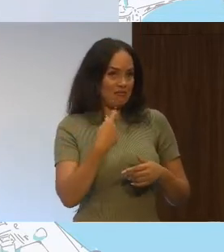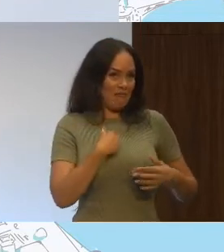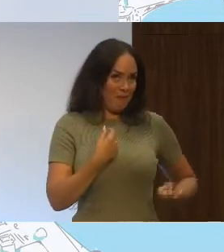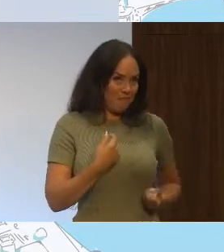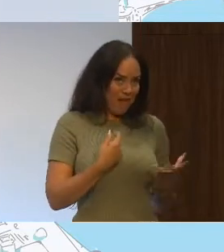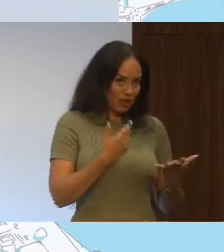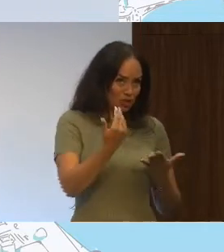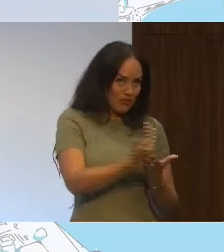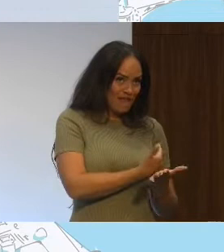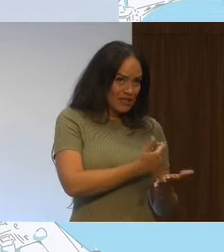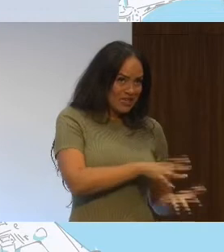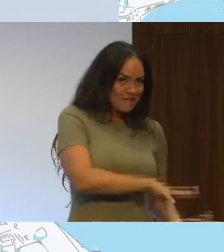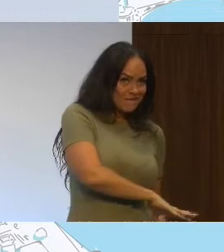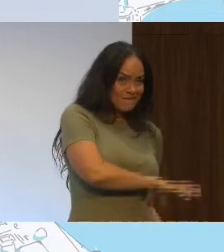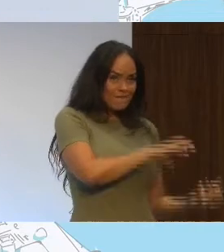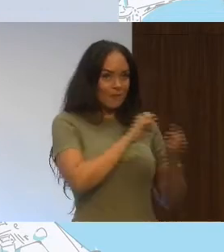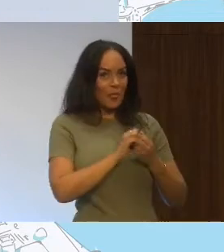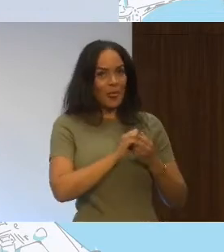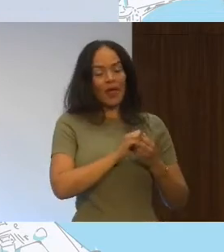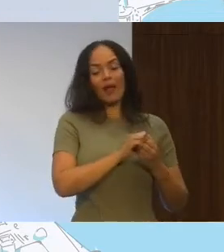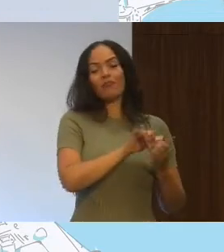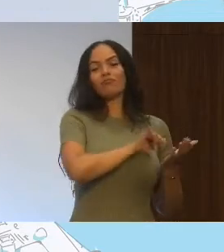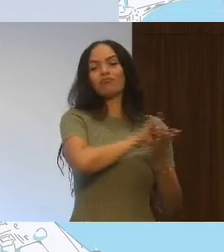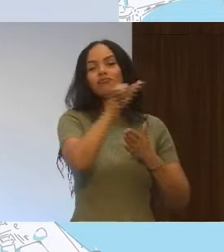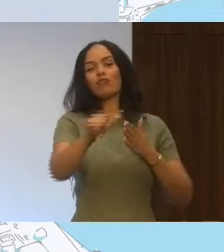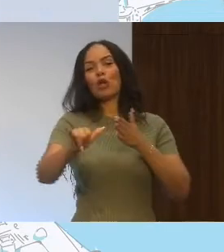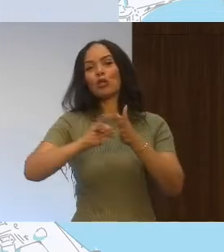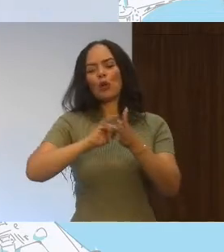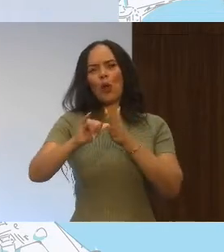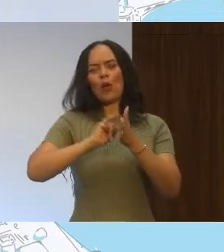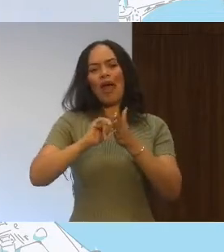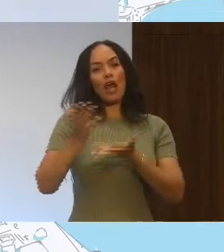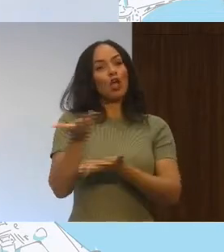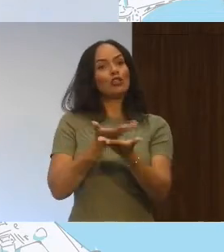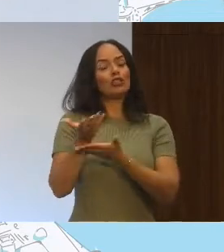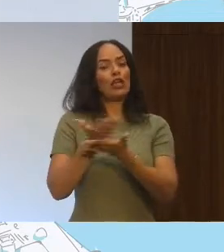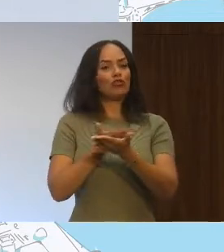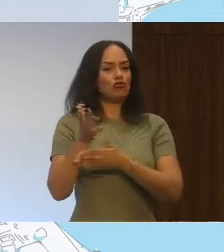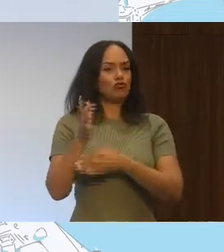York, had a consultation with a Doctor Lipton at the MontifioreHospital,